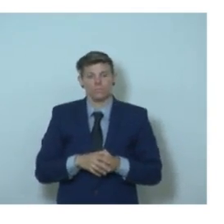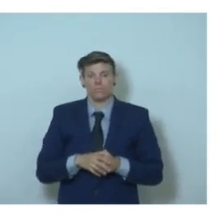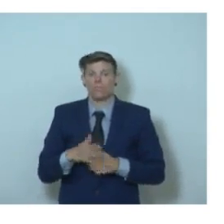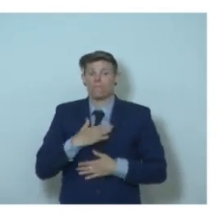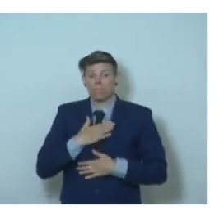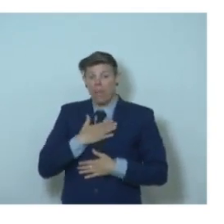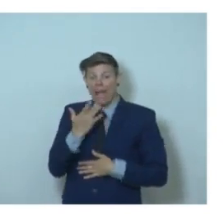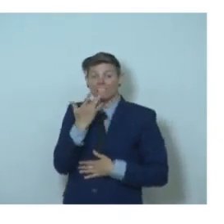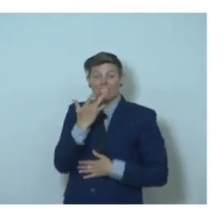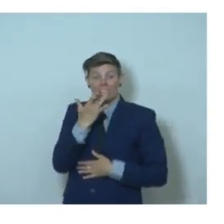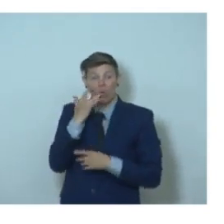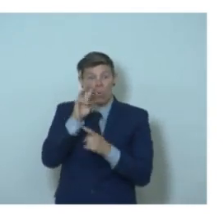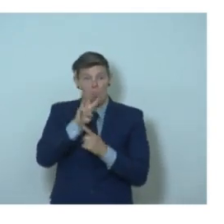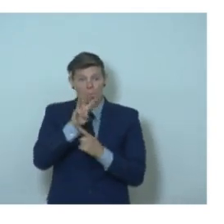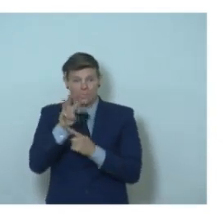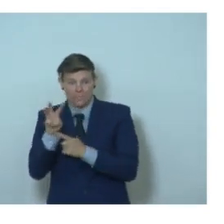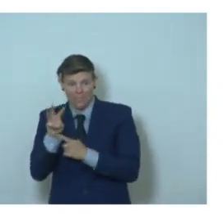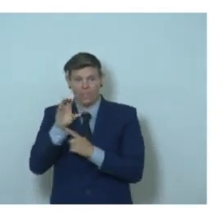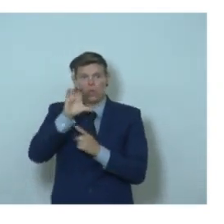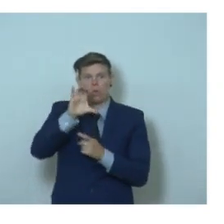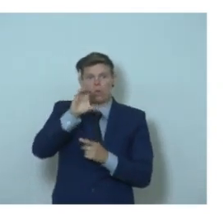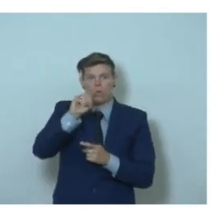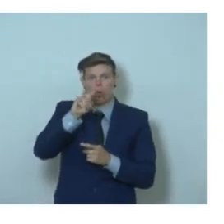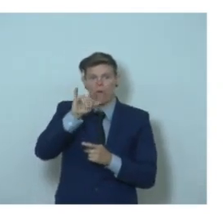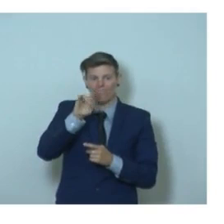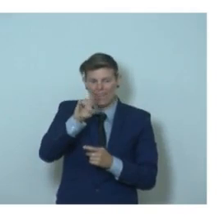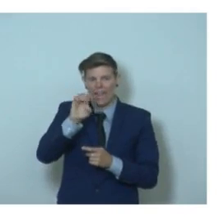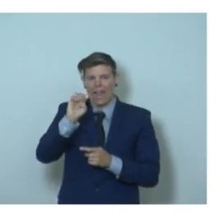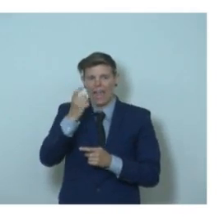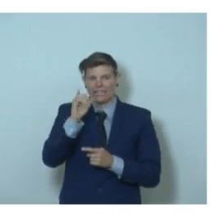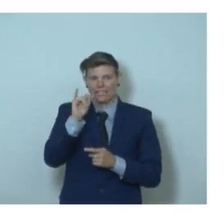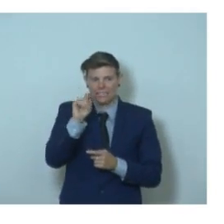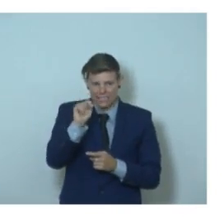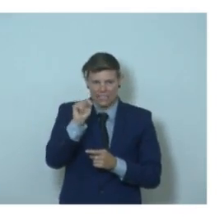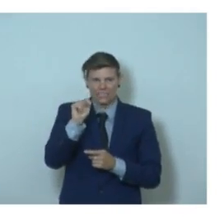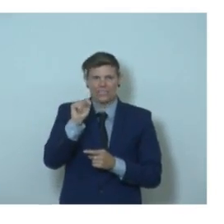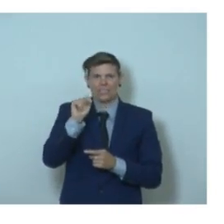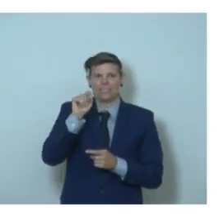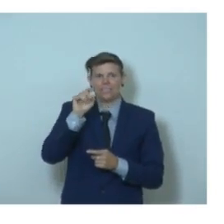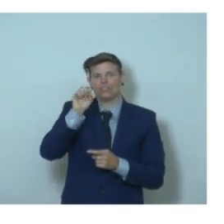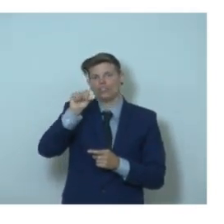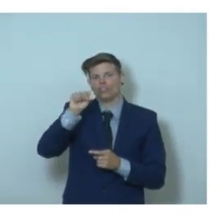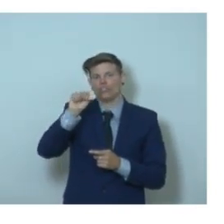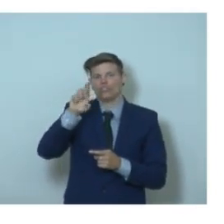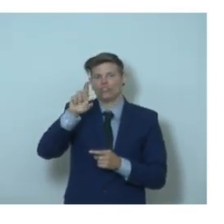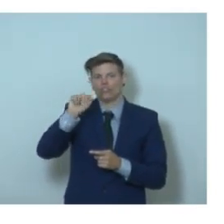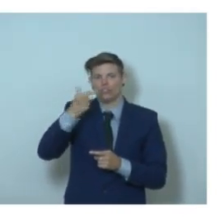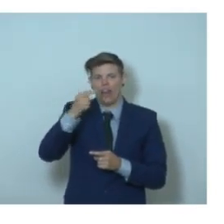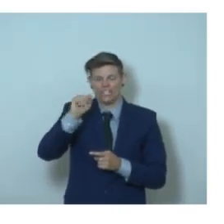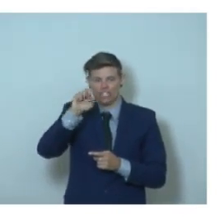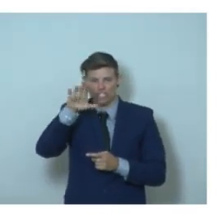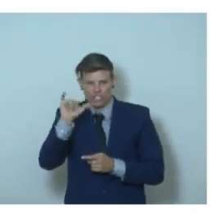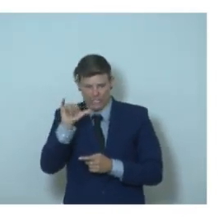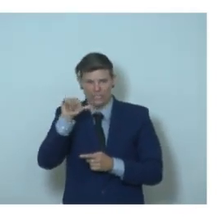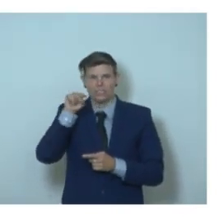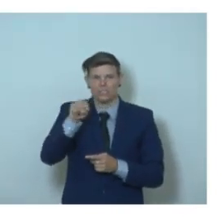WELL, BUT AS A RESULT OF THIS SIGNIFICANT RISE IN CASES WHAT USED TO BE MY FAVORITE COVID EXIT STRATEGY DOT-ORG.